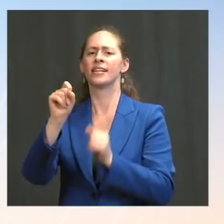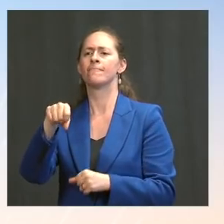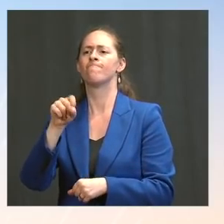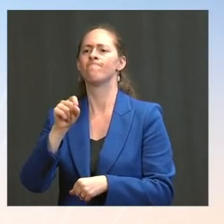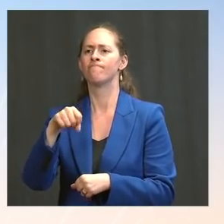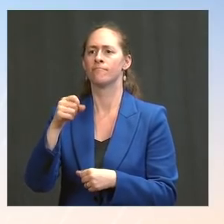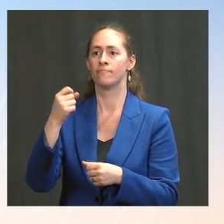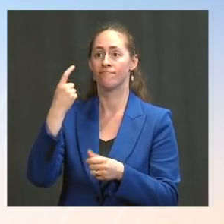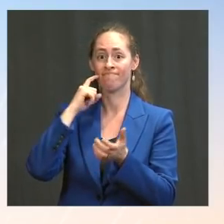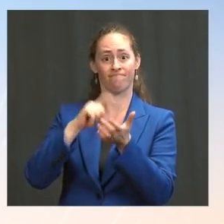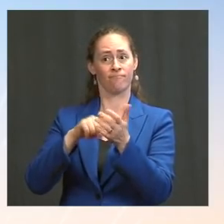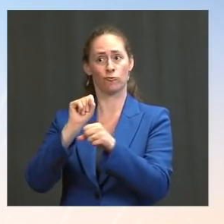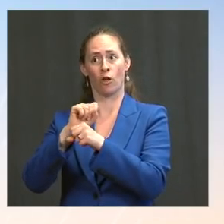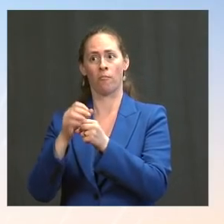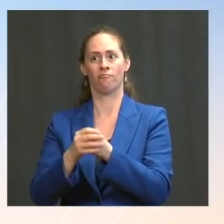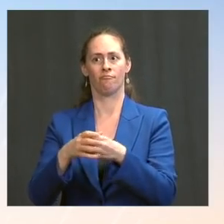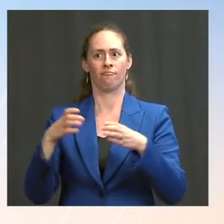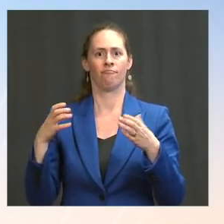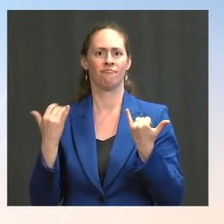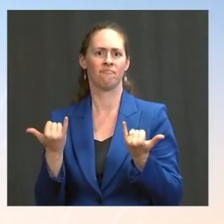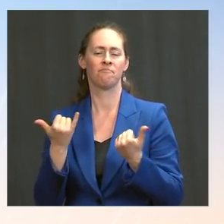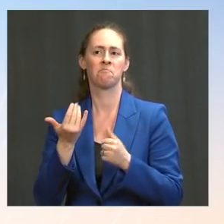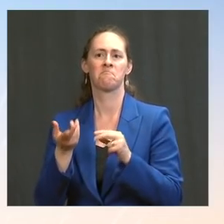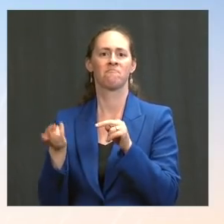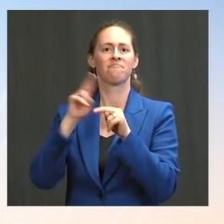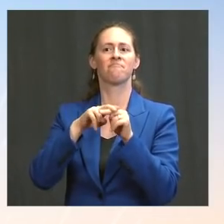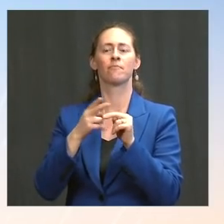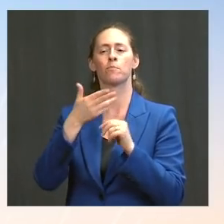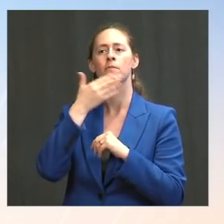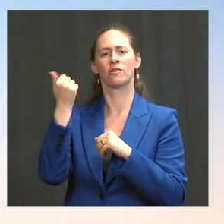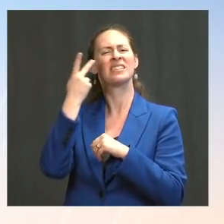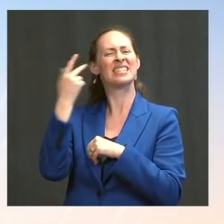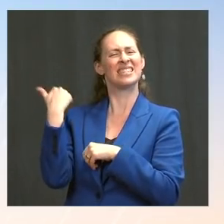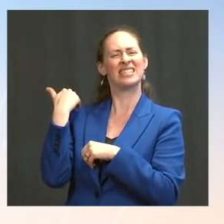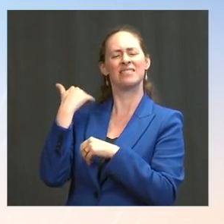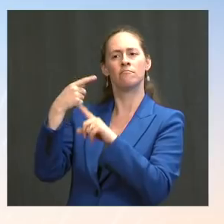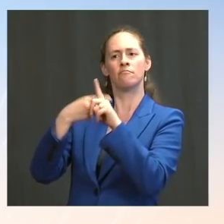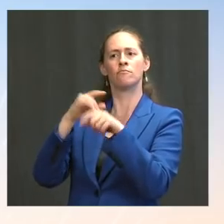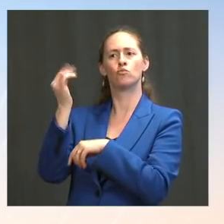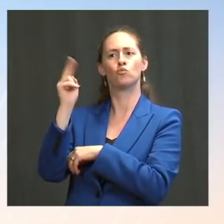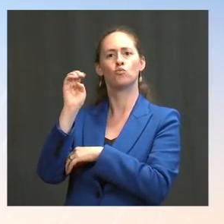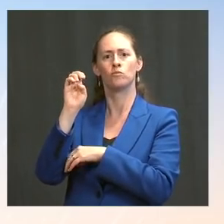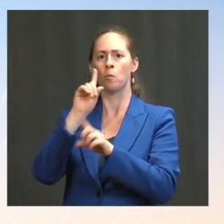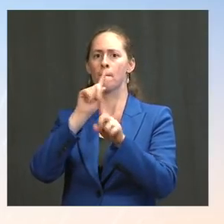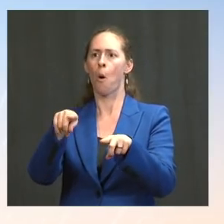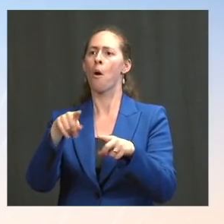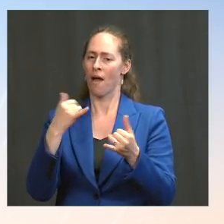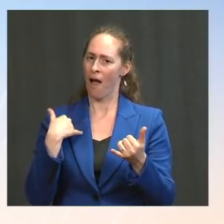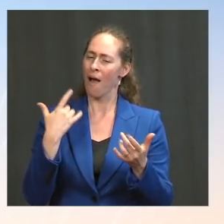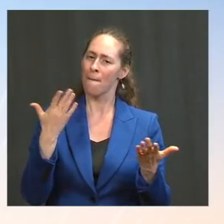is reflective of the sector's ability to start coming back here. And the first half of your --